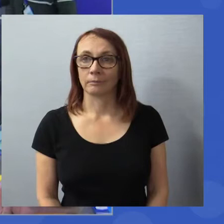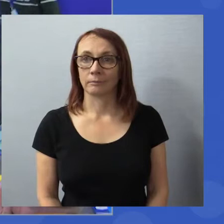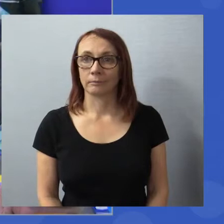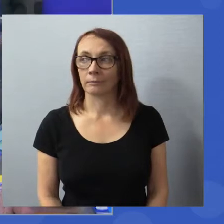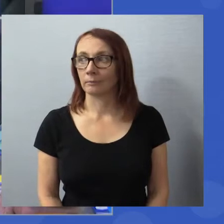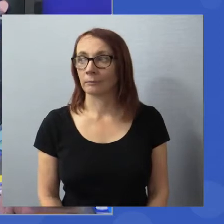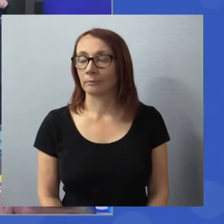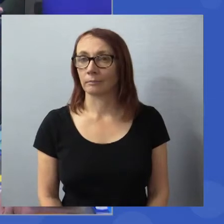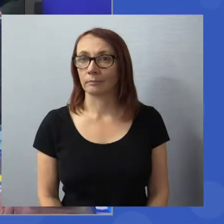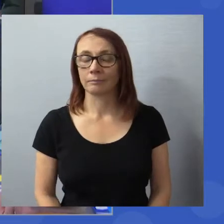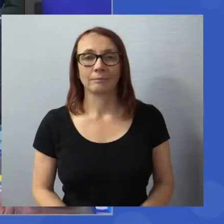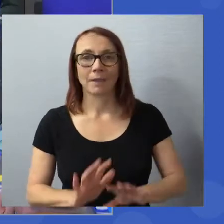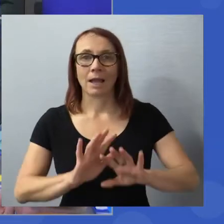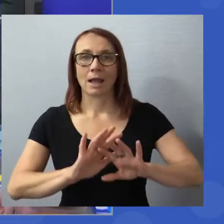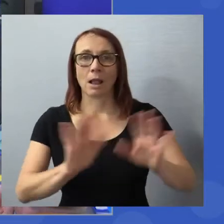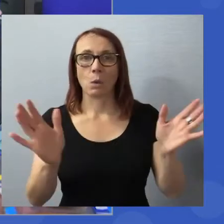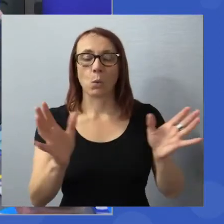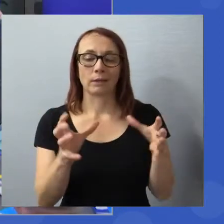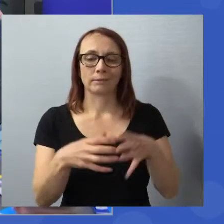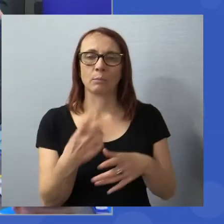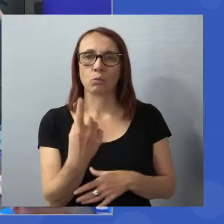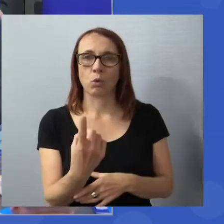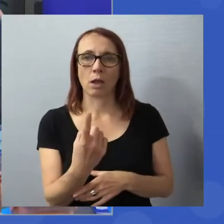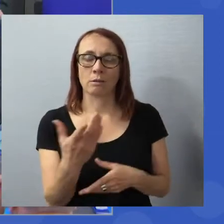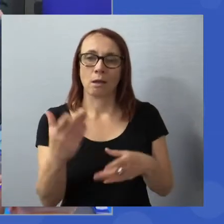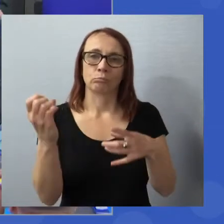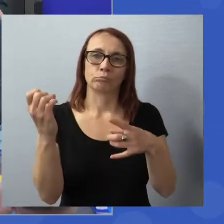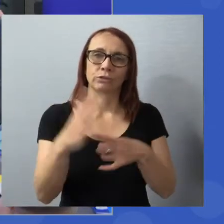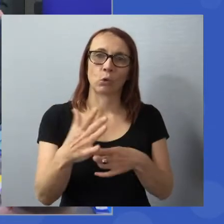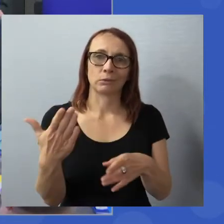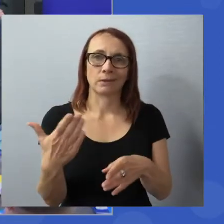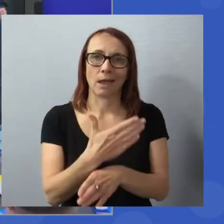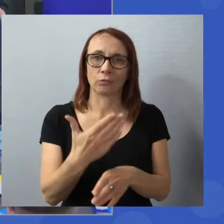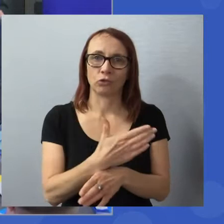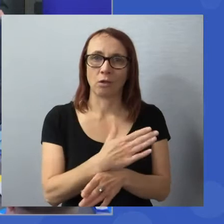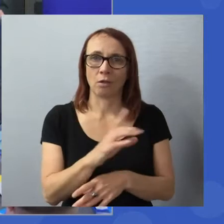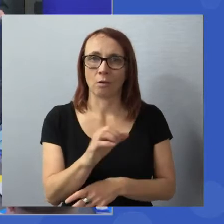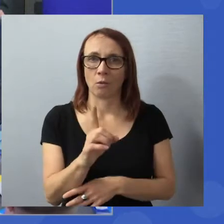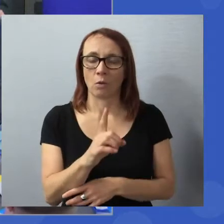hello at Table one earth proud area of action was we went about an equal